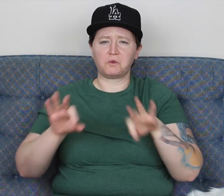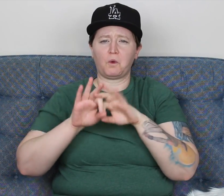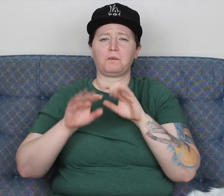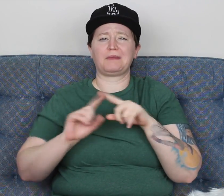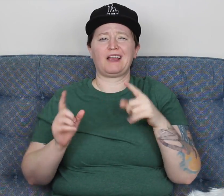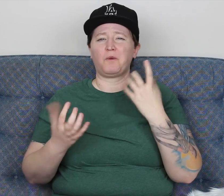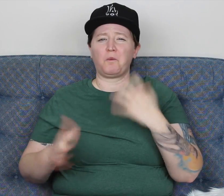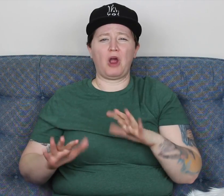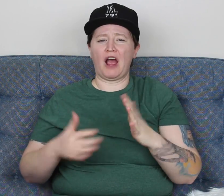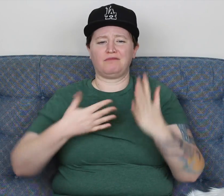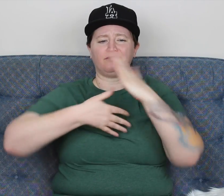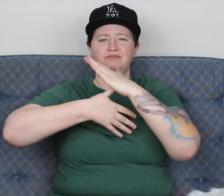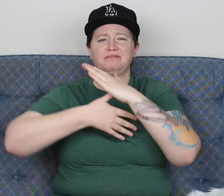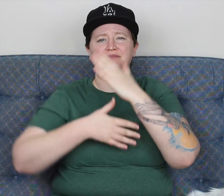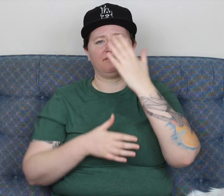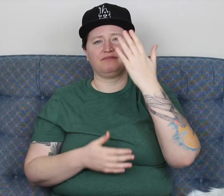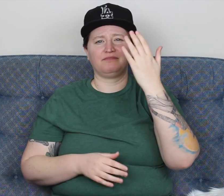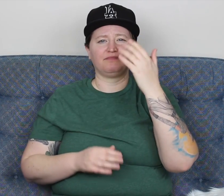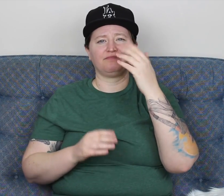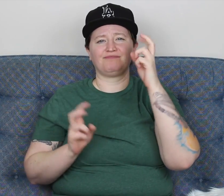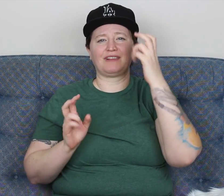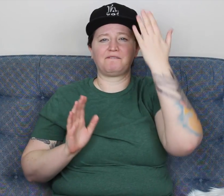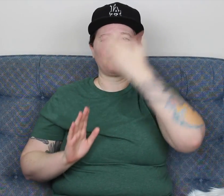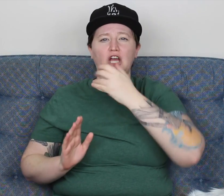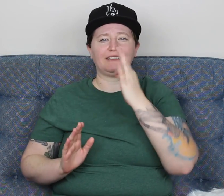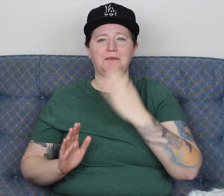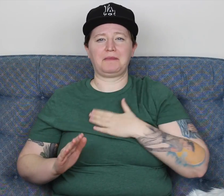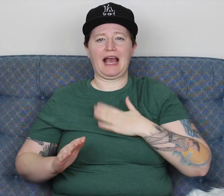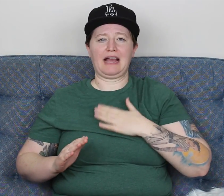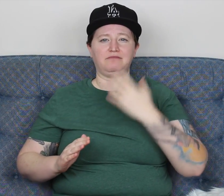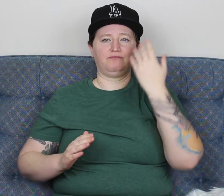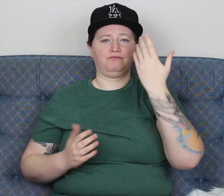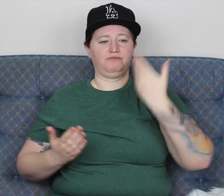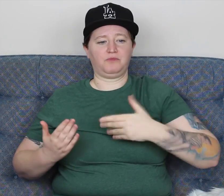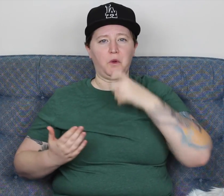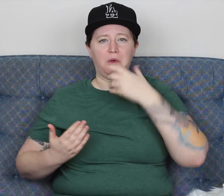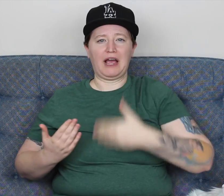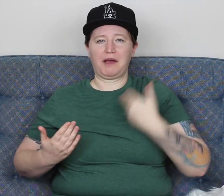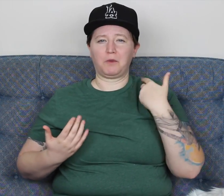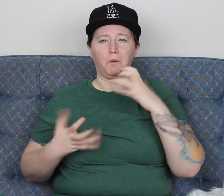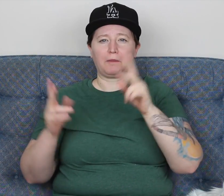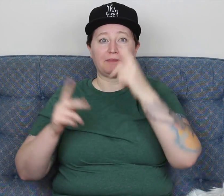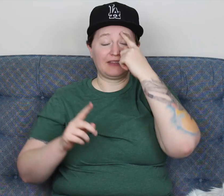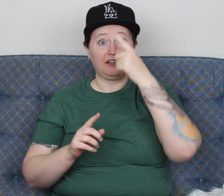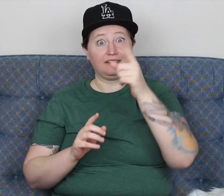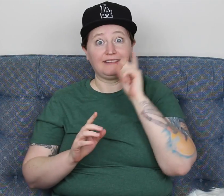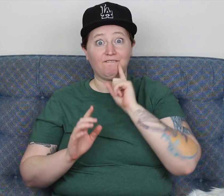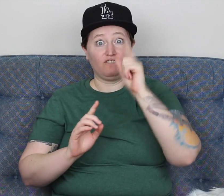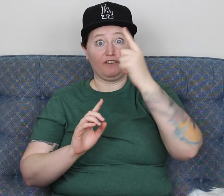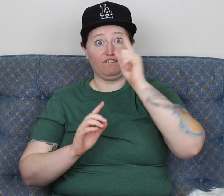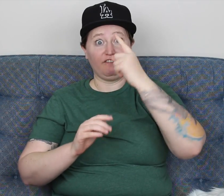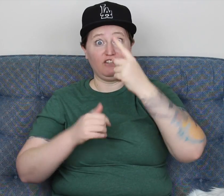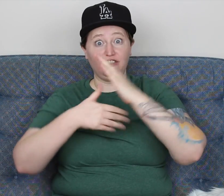"yes Deaf is a really important thing but I don't want it as my first identity. The main point of who I am."